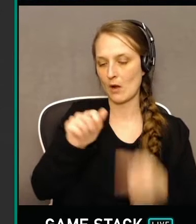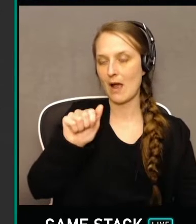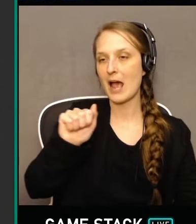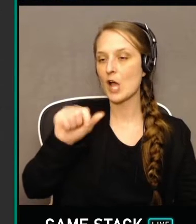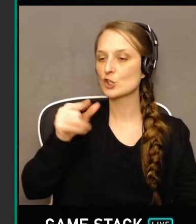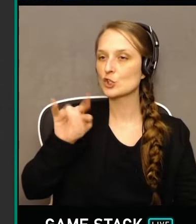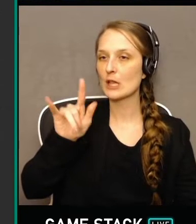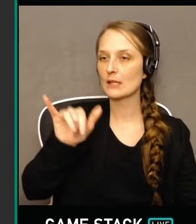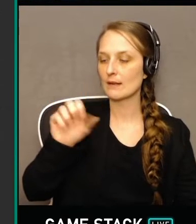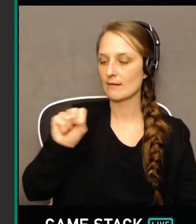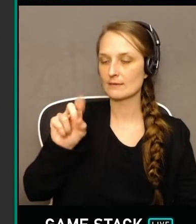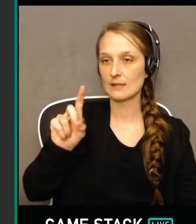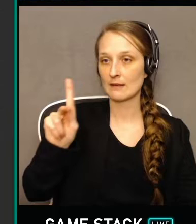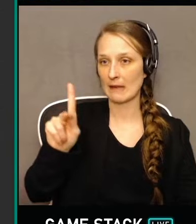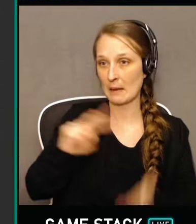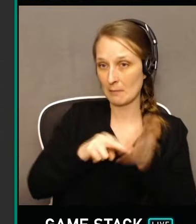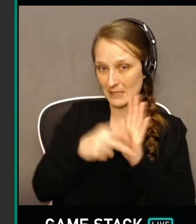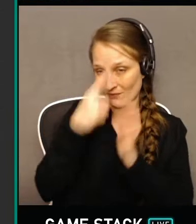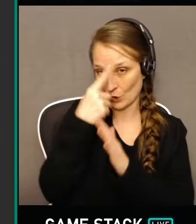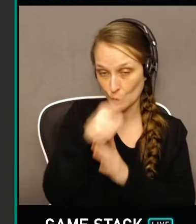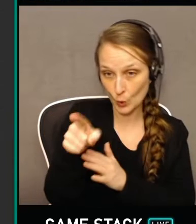for you, whether you're a developer or a gamer.